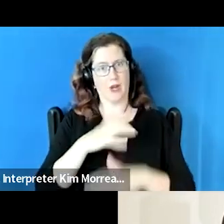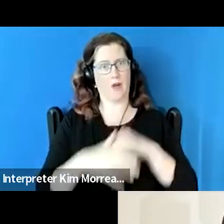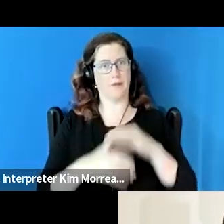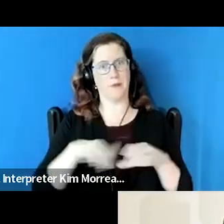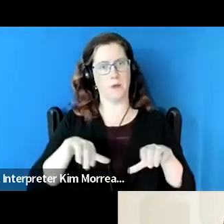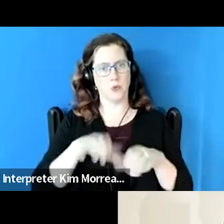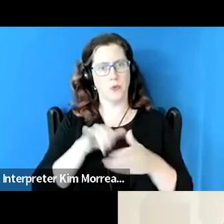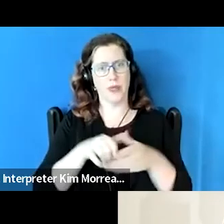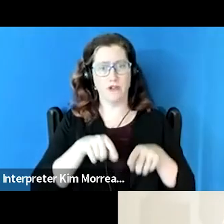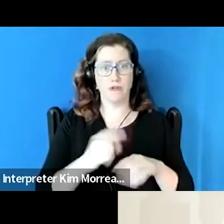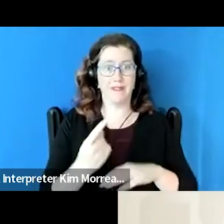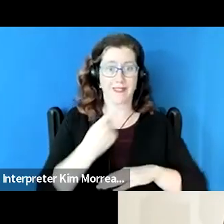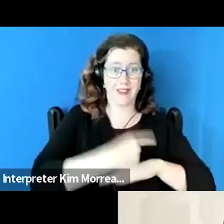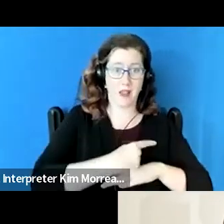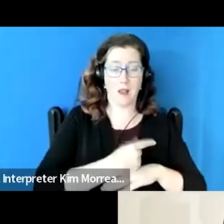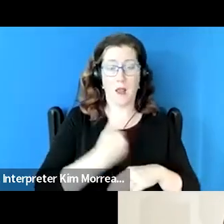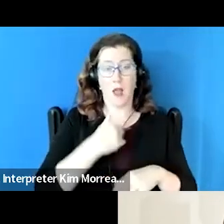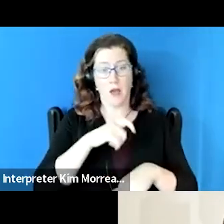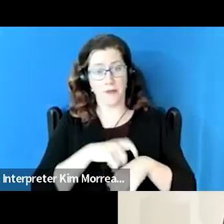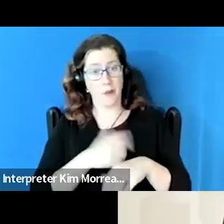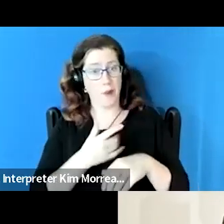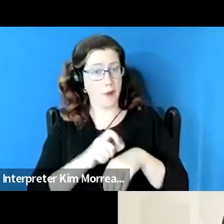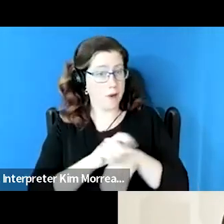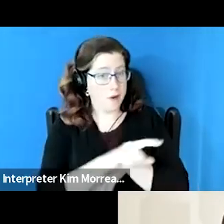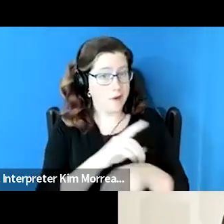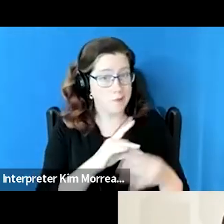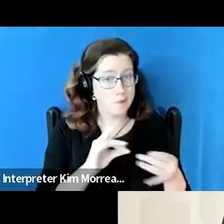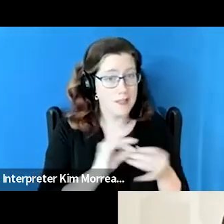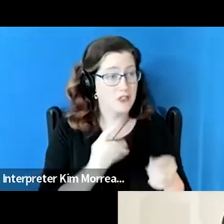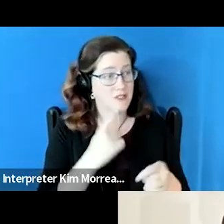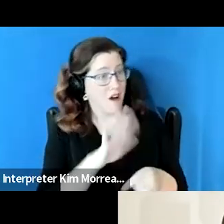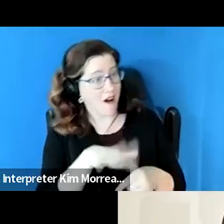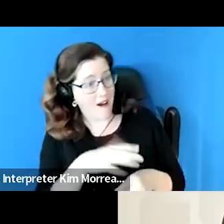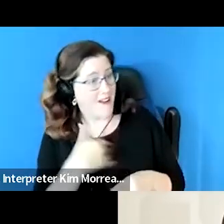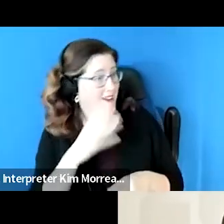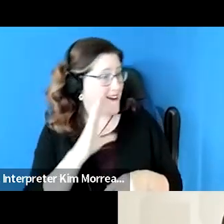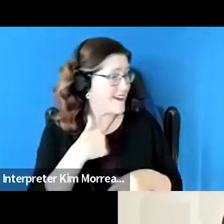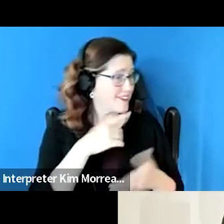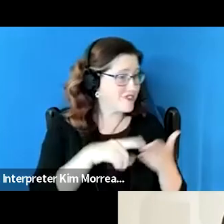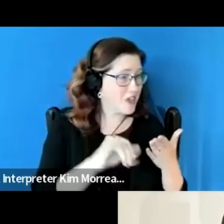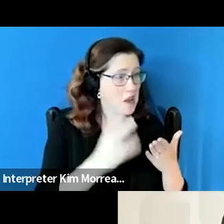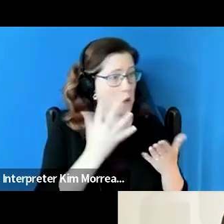are there opportunities to message people and say, hey, just checking in, wanna know if you know,